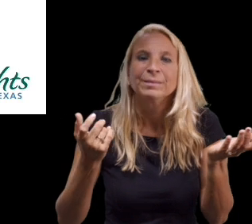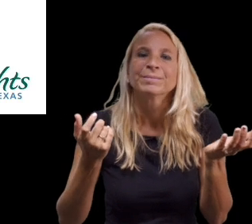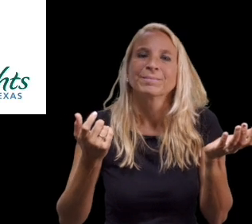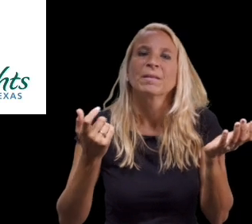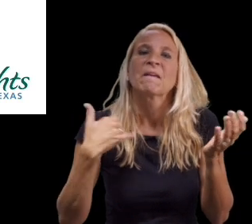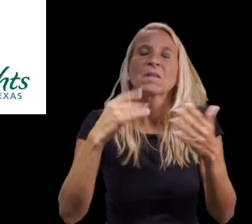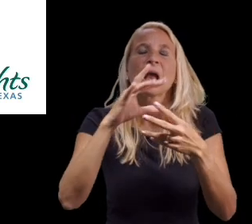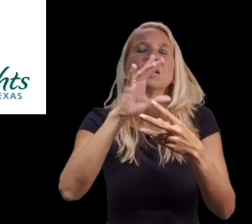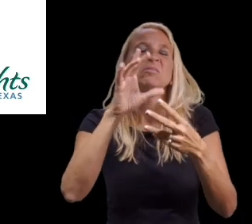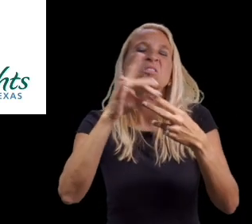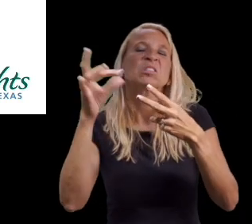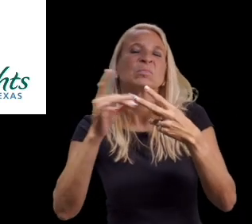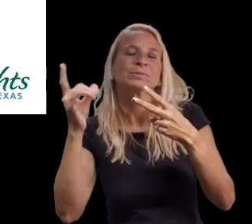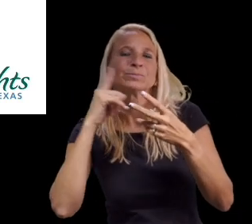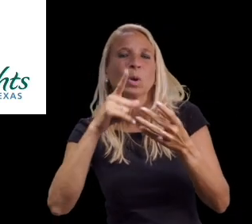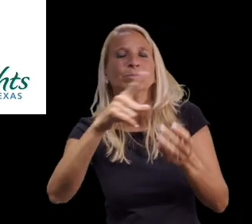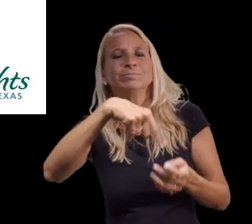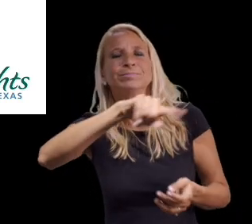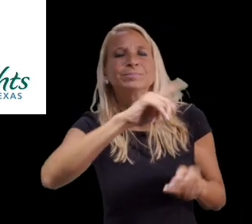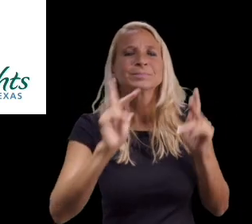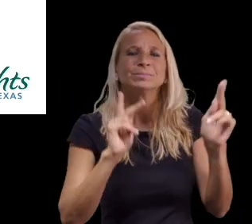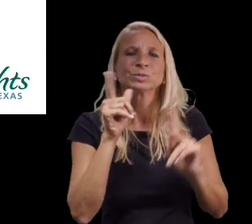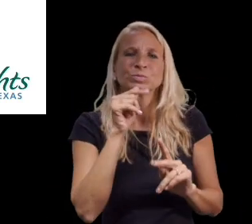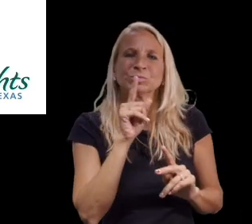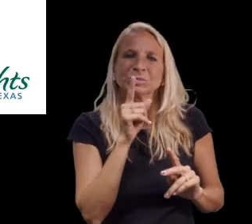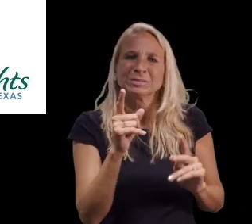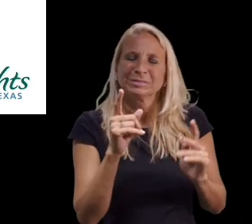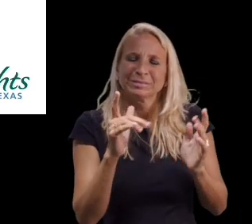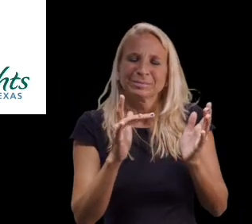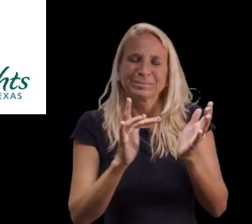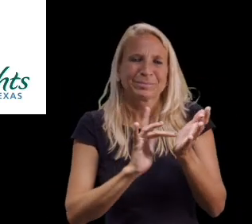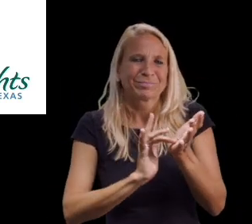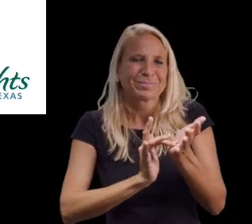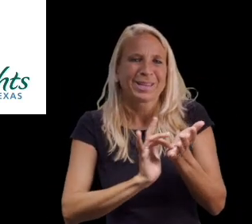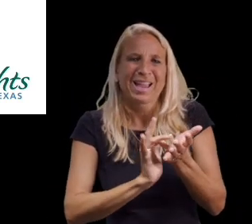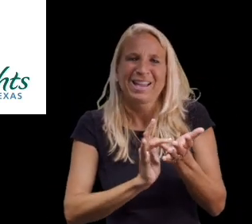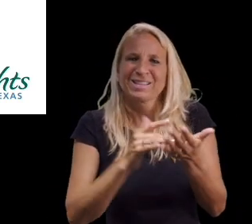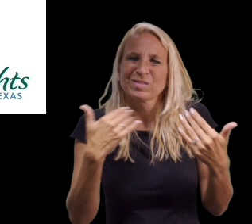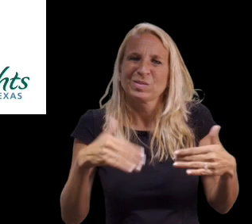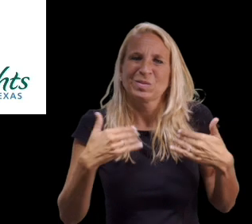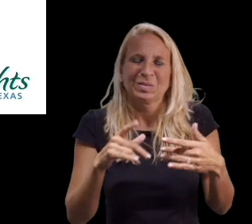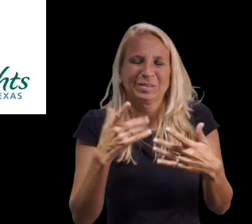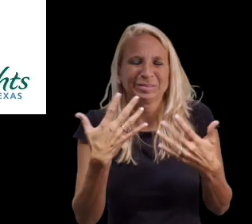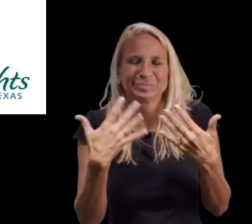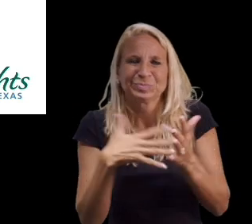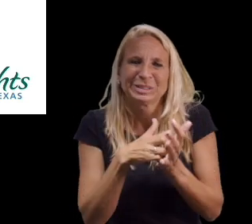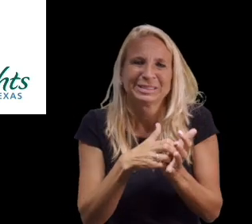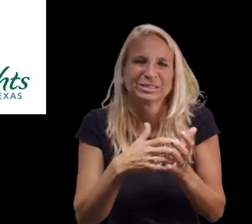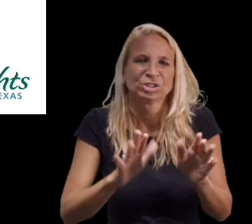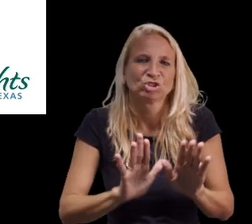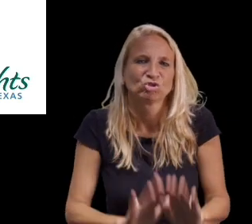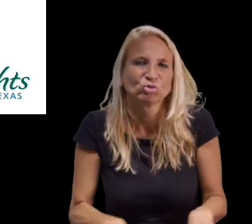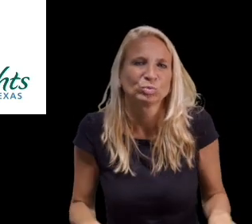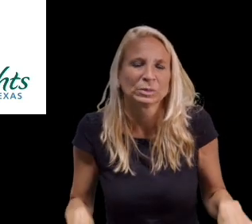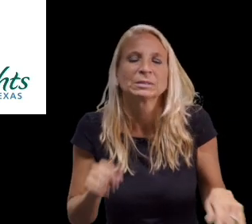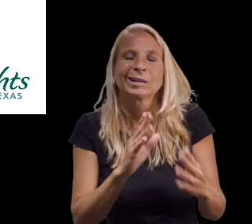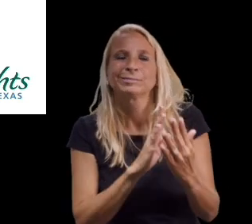and this is an option for medically fragile children to bypass the MDCP wait list.